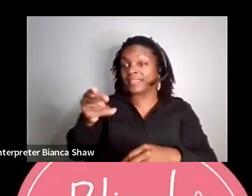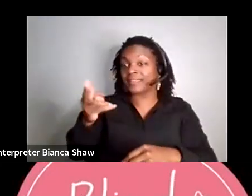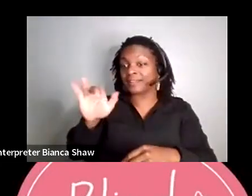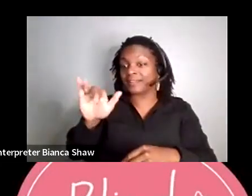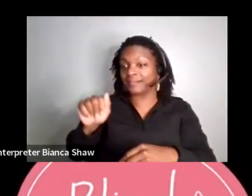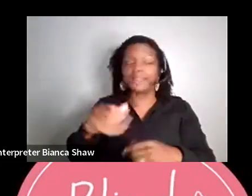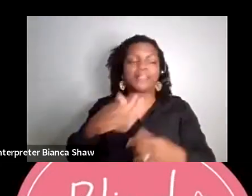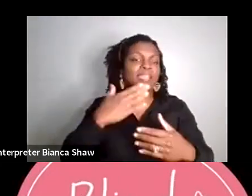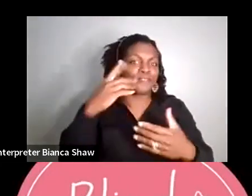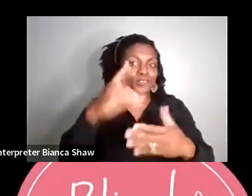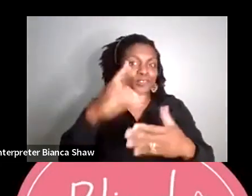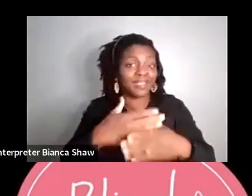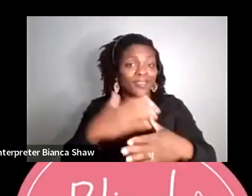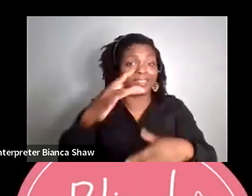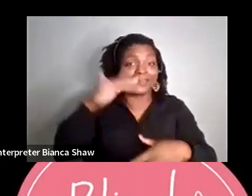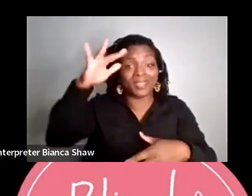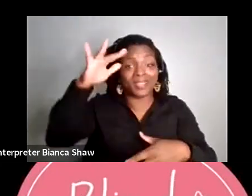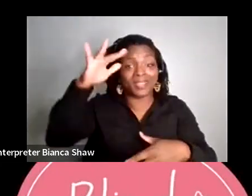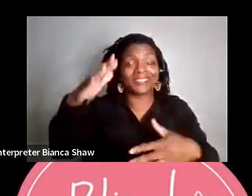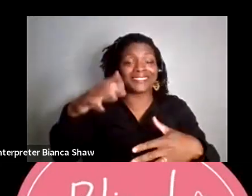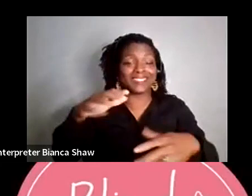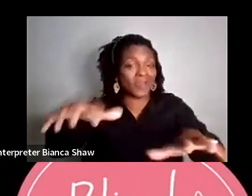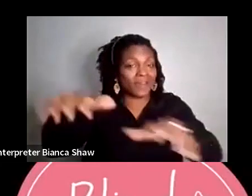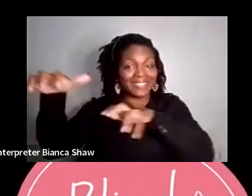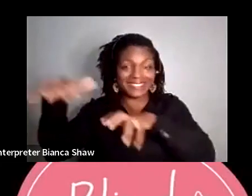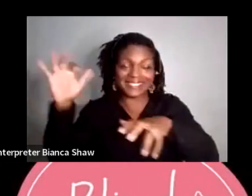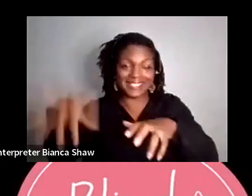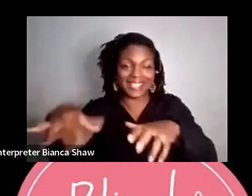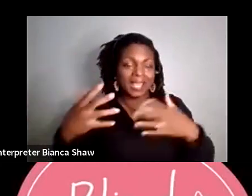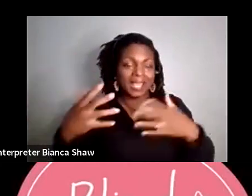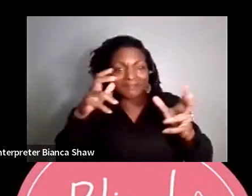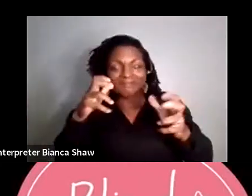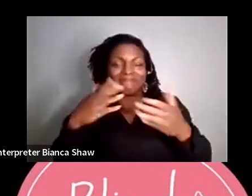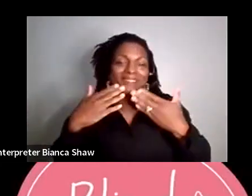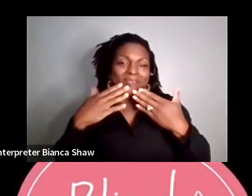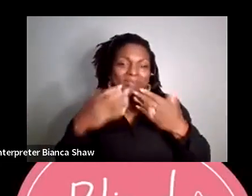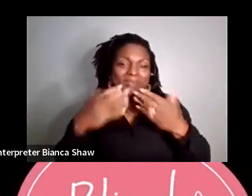The audience Appreciate your your experiences. Yes, thank you.